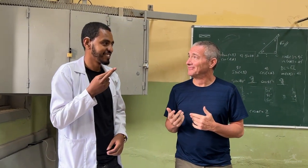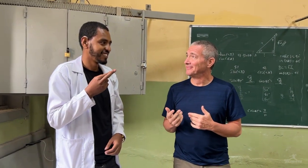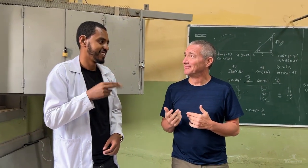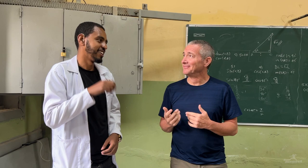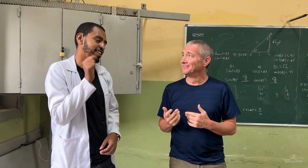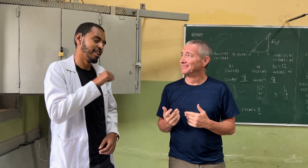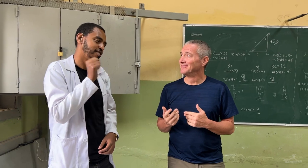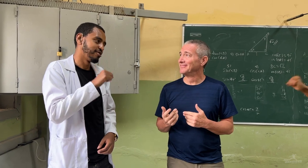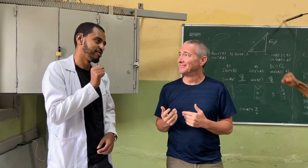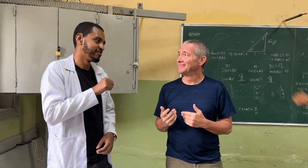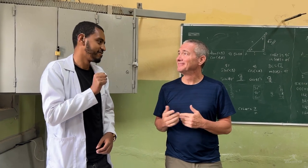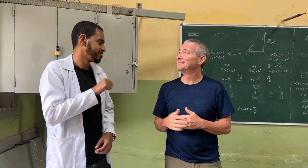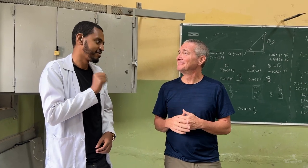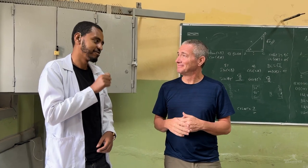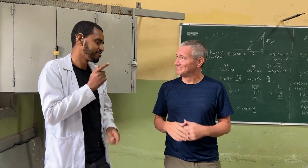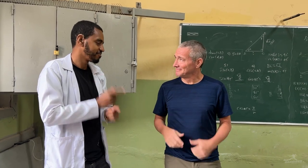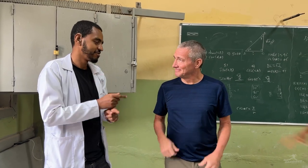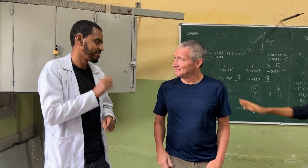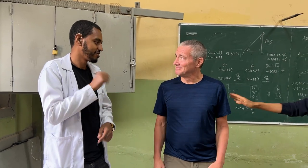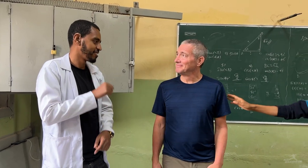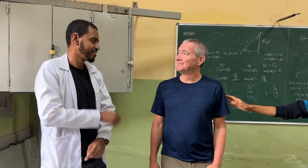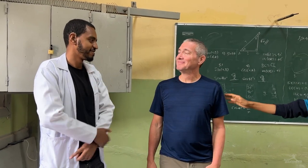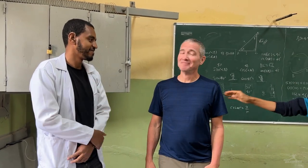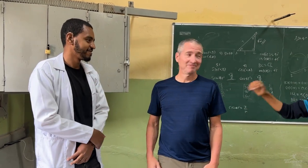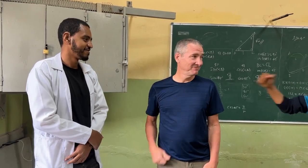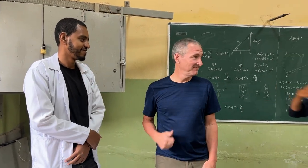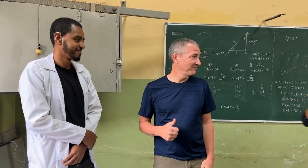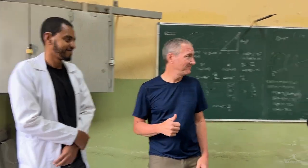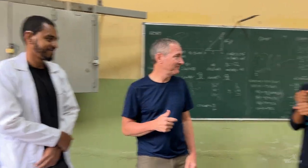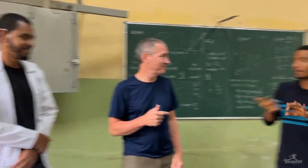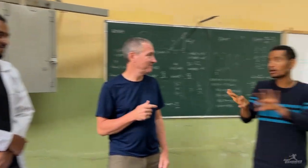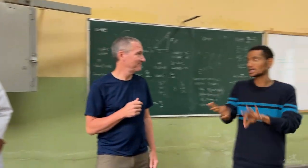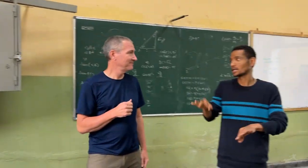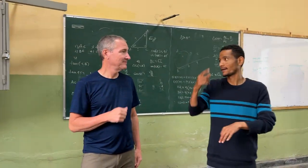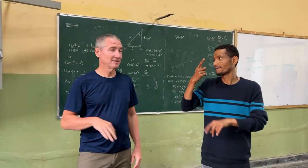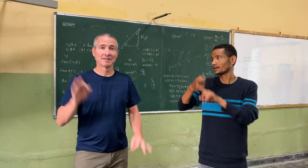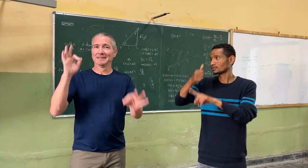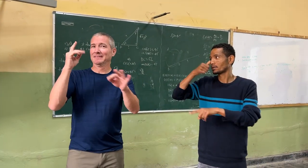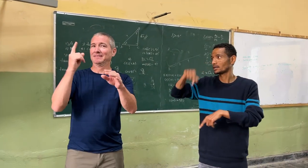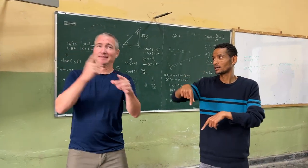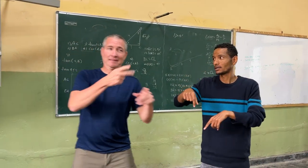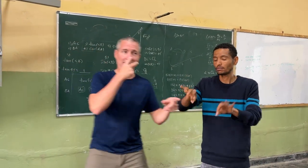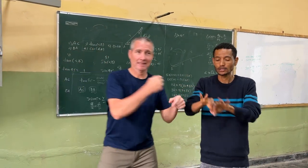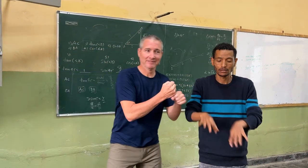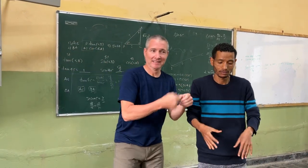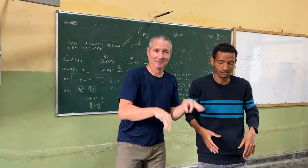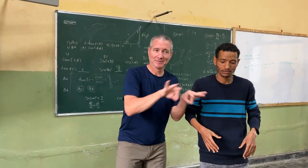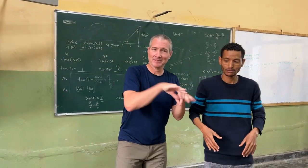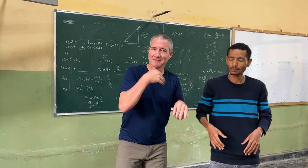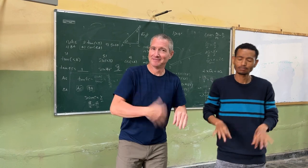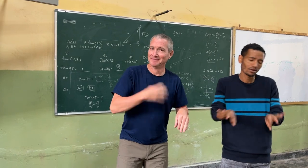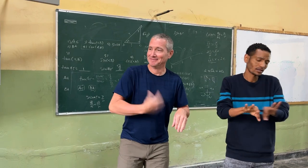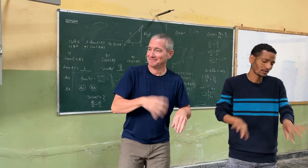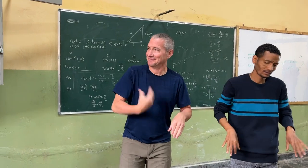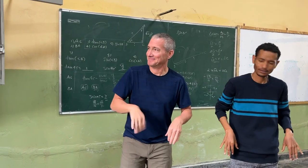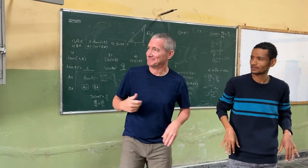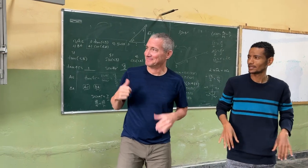Yes, that’s correct. Coffee is the most important in Ethiopia. Very important indeed!